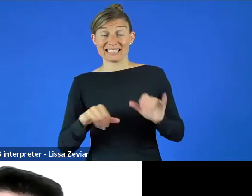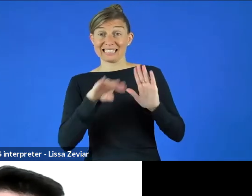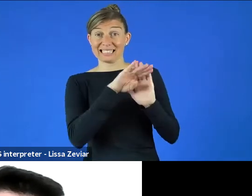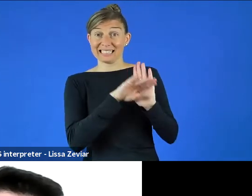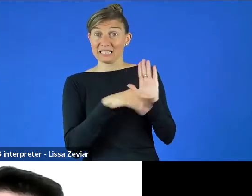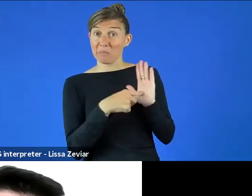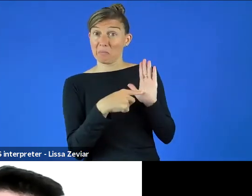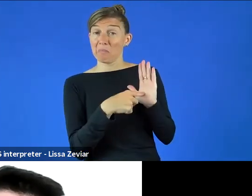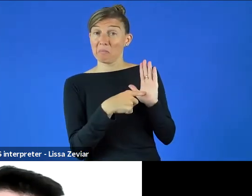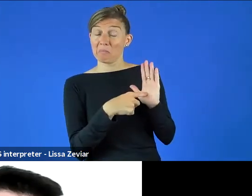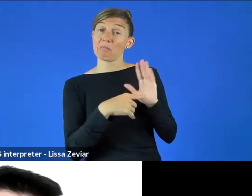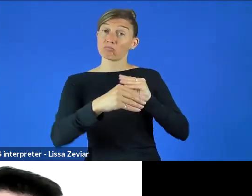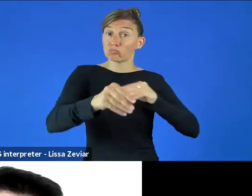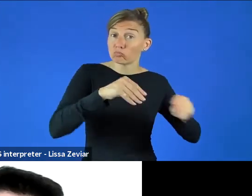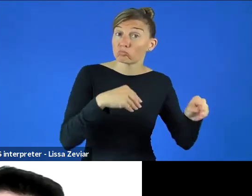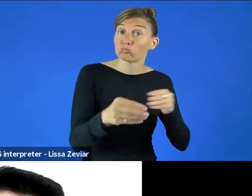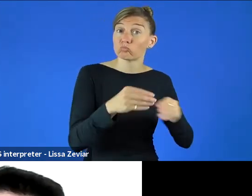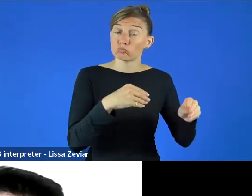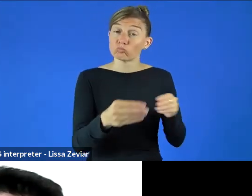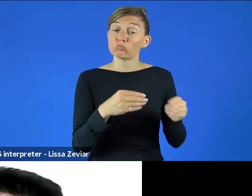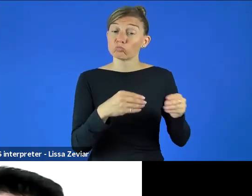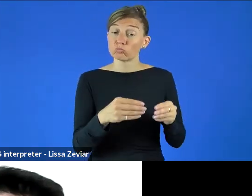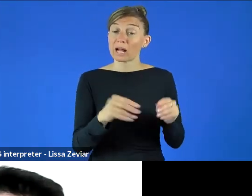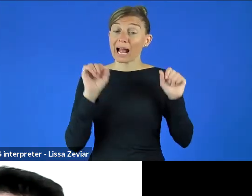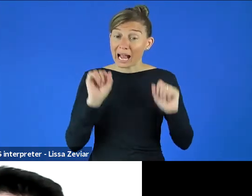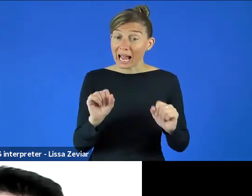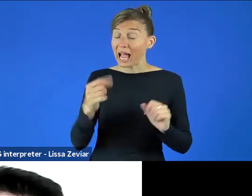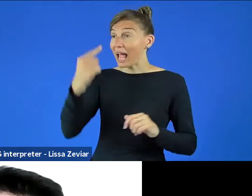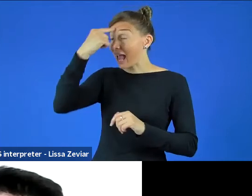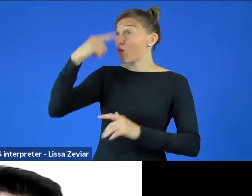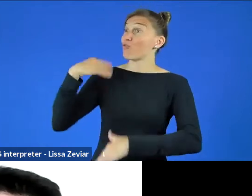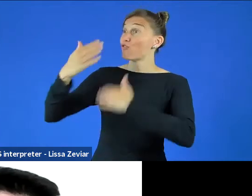to allow further innovation. What are your thoughts on this?